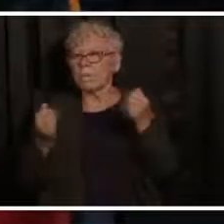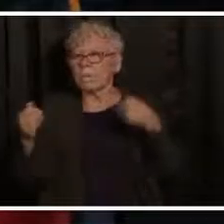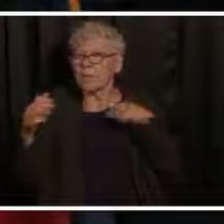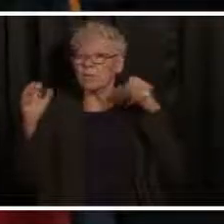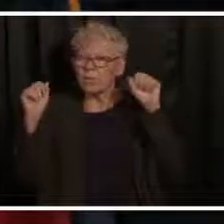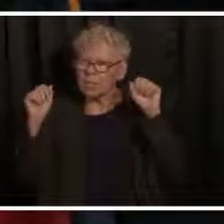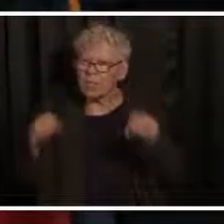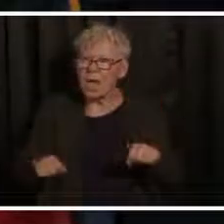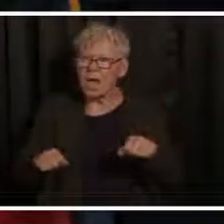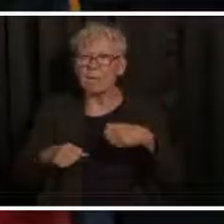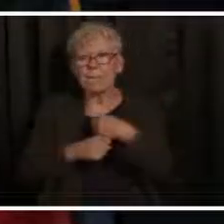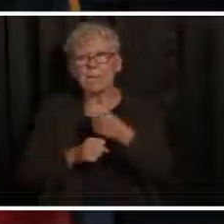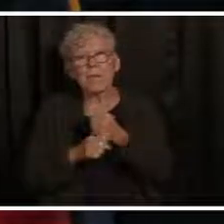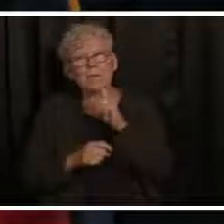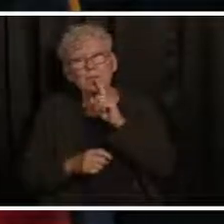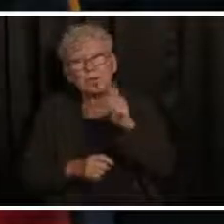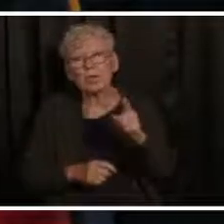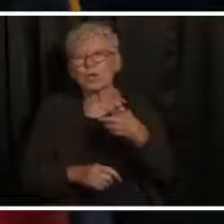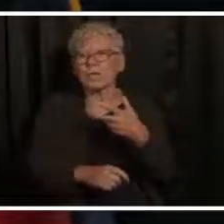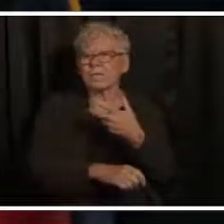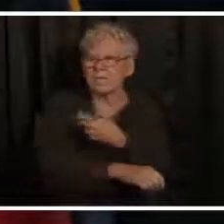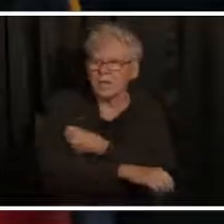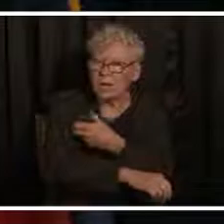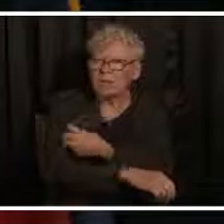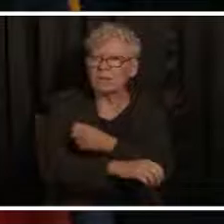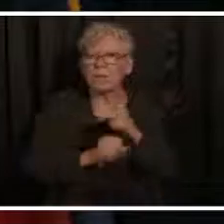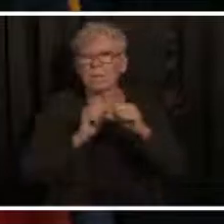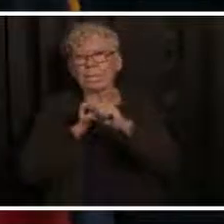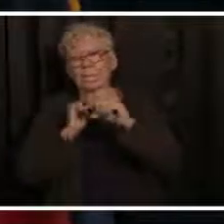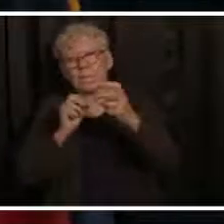the drawings that we did were a big part of our strategy that